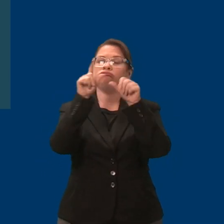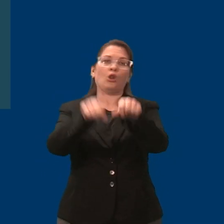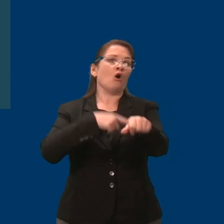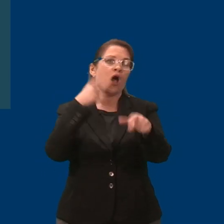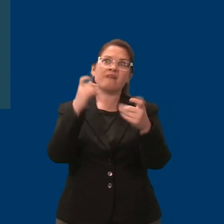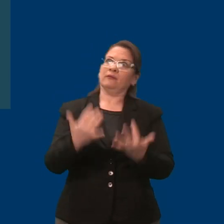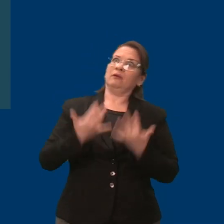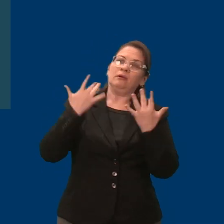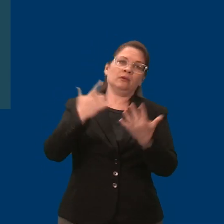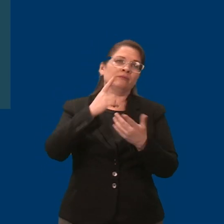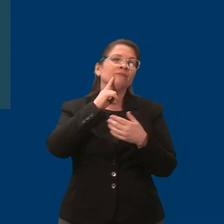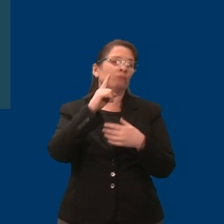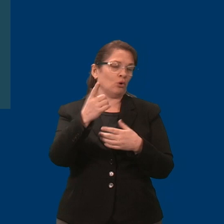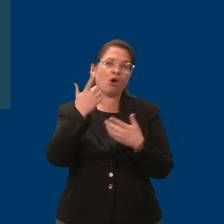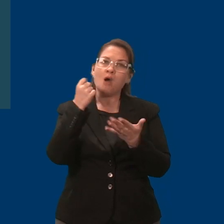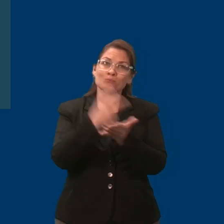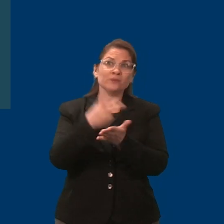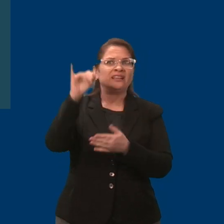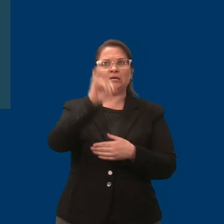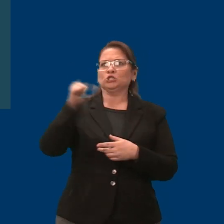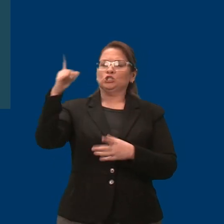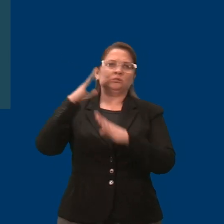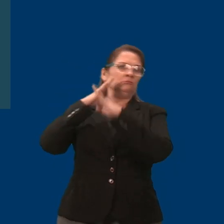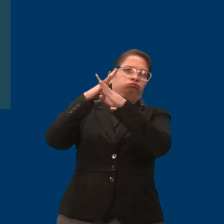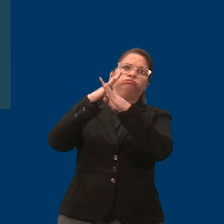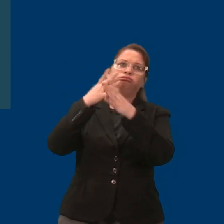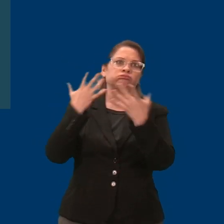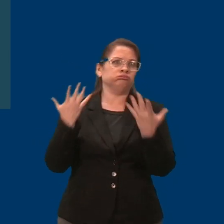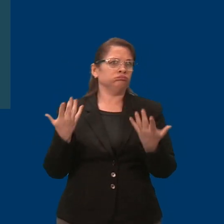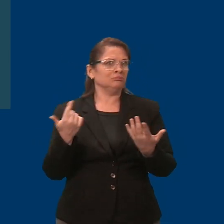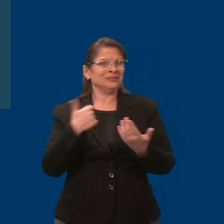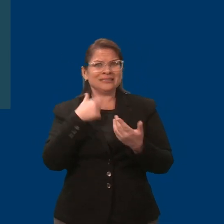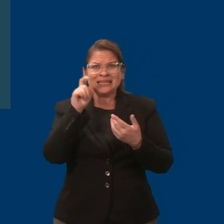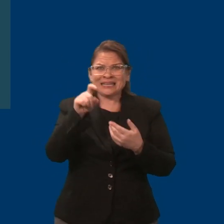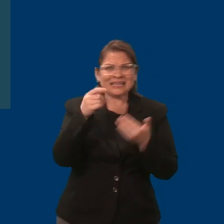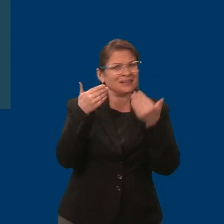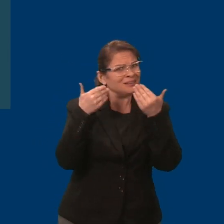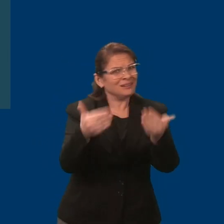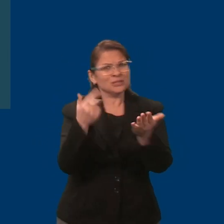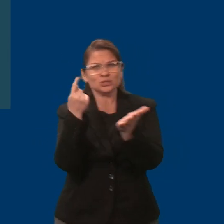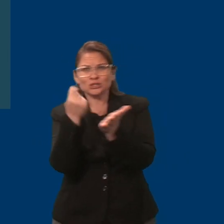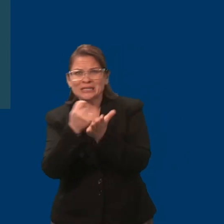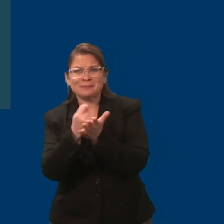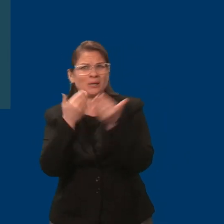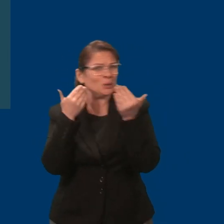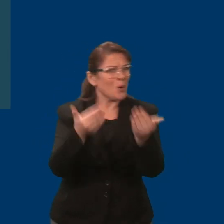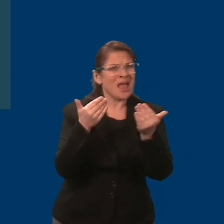They advised they could do some treatments under a life-saving measures treatment plan, but to have anything past a month of treatment,